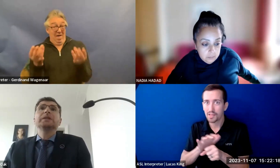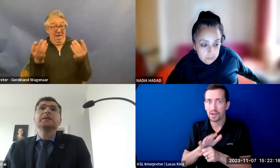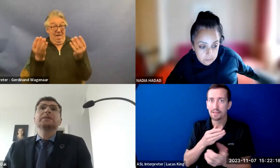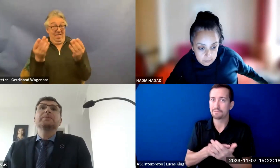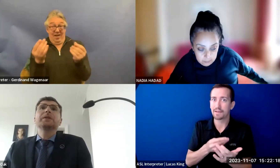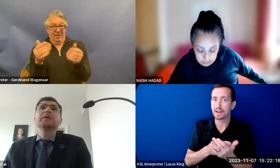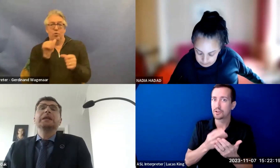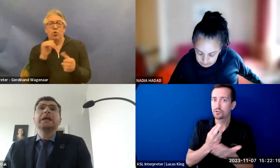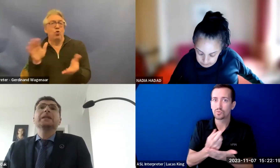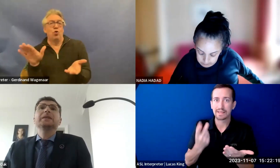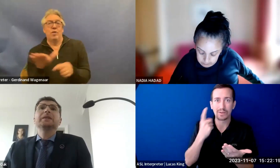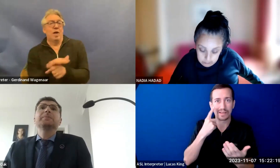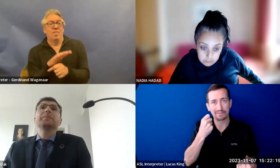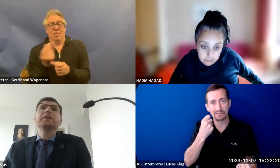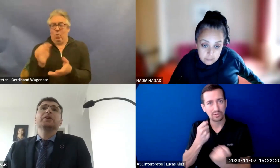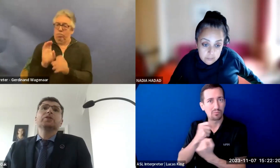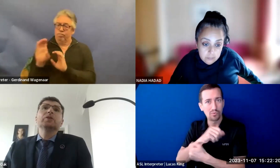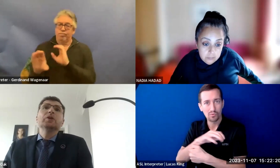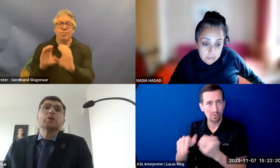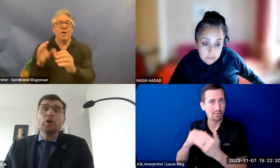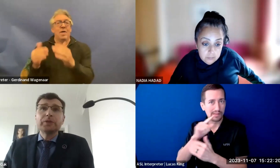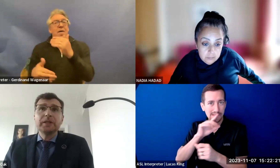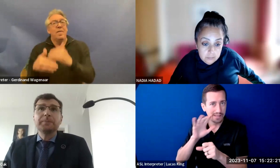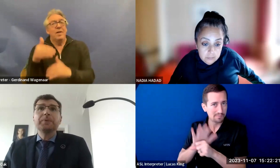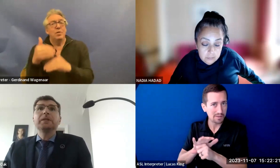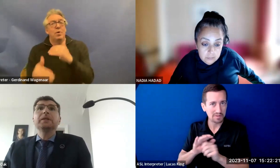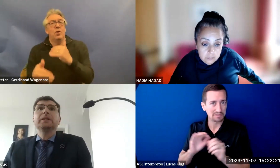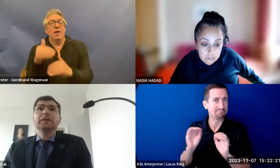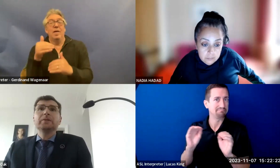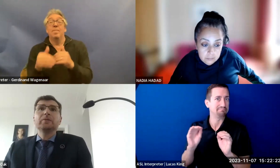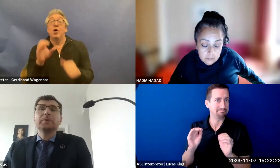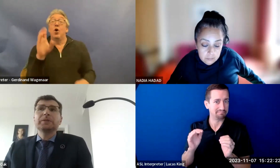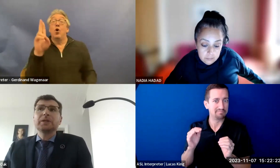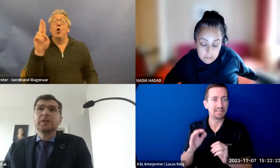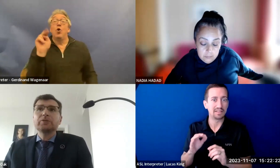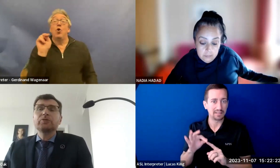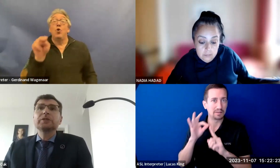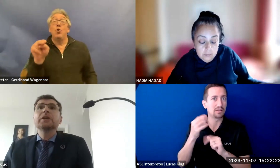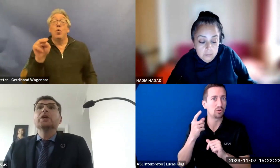put into disability and implementation of CRPD in the global South countries.